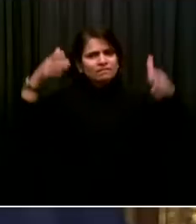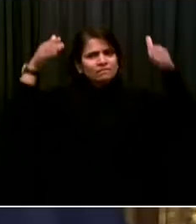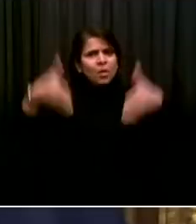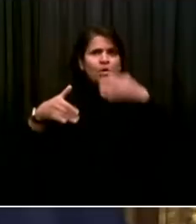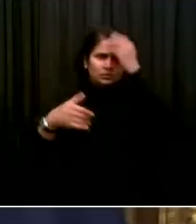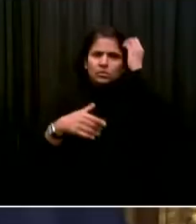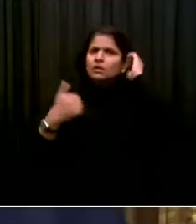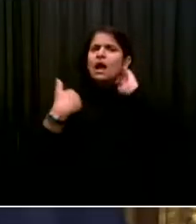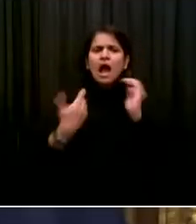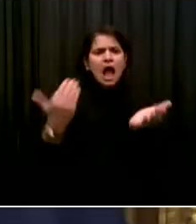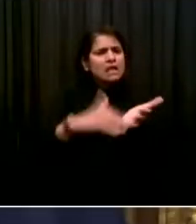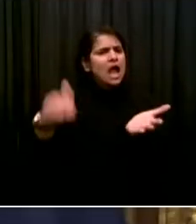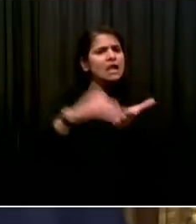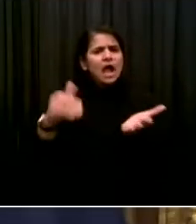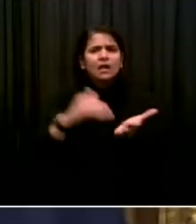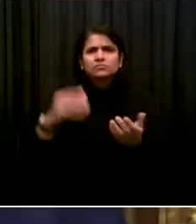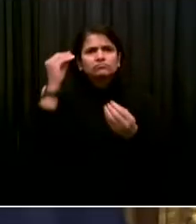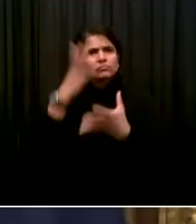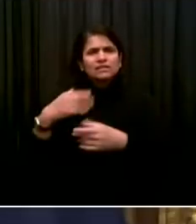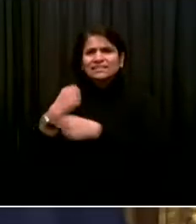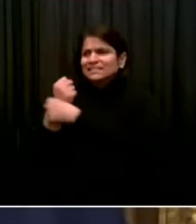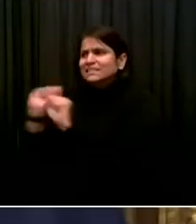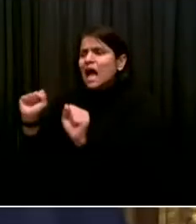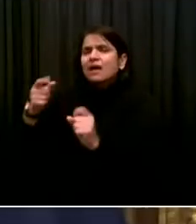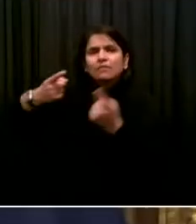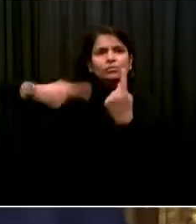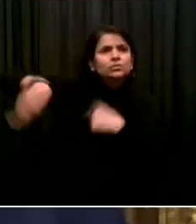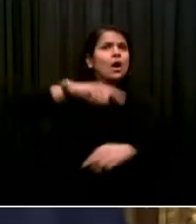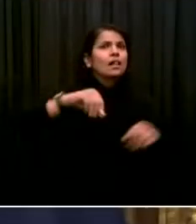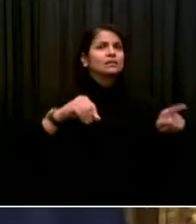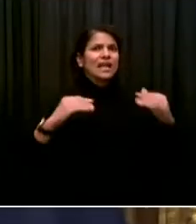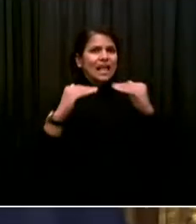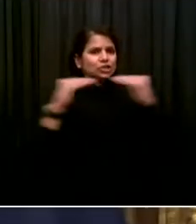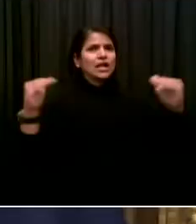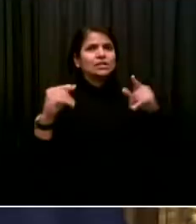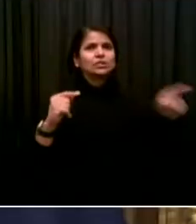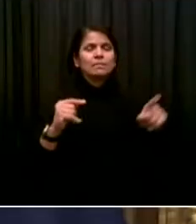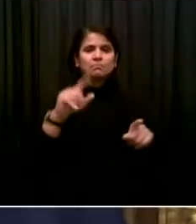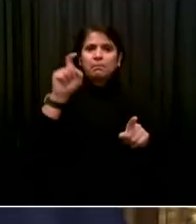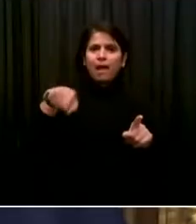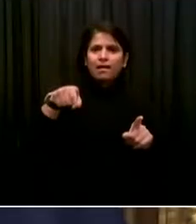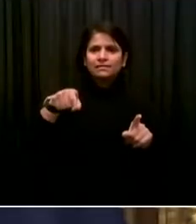AS I HAVE REPEATEDLY SAID